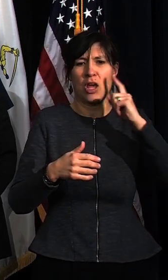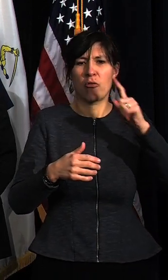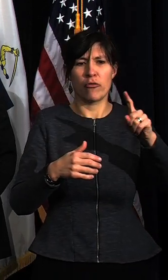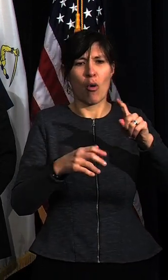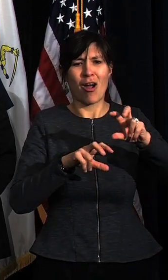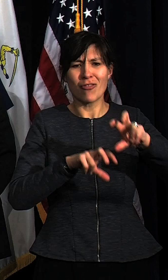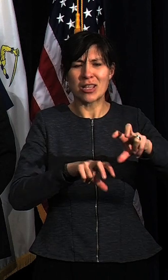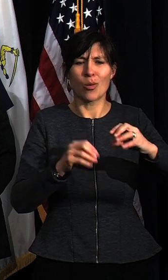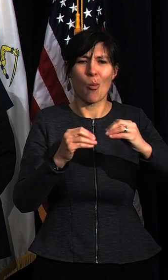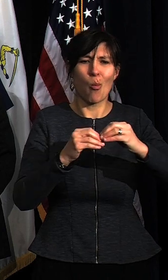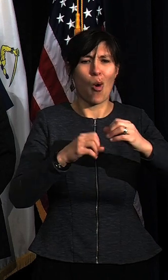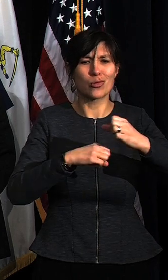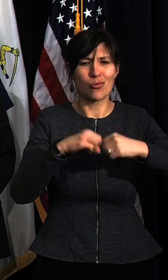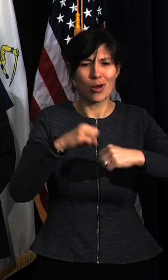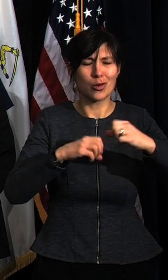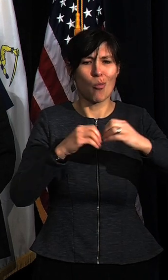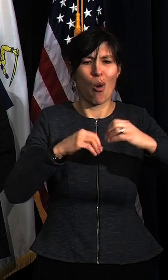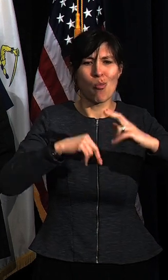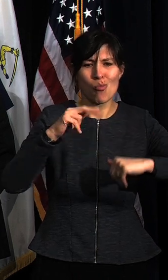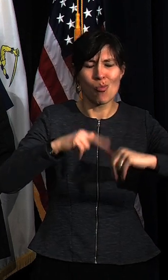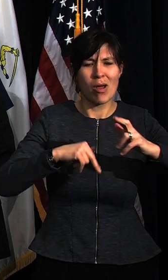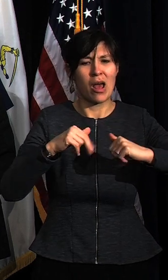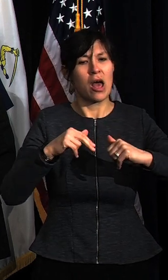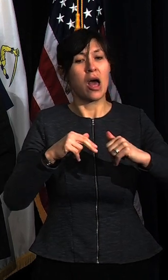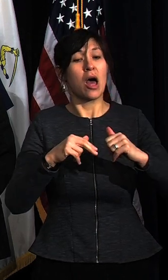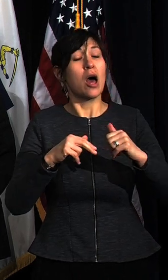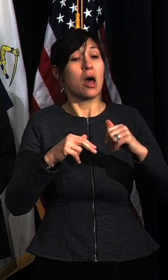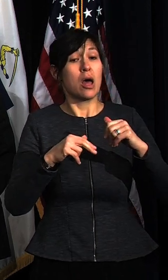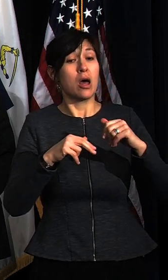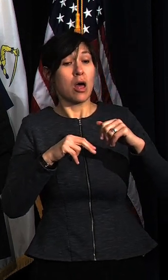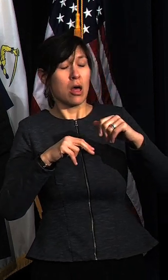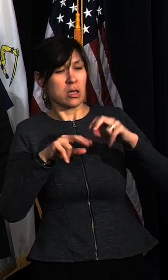appropriation to fund them, and then spend it.